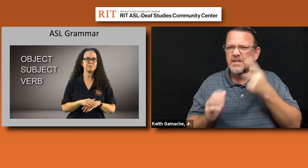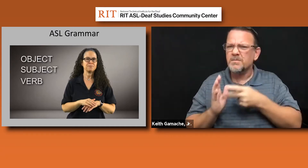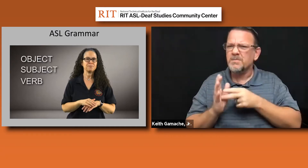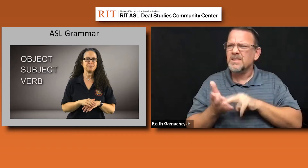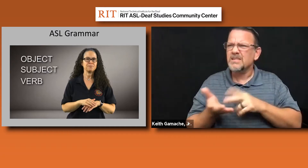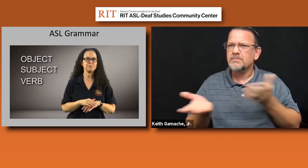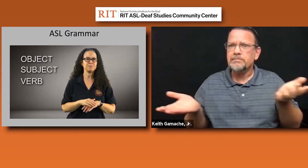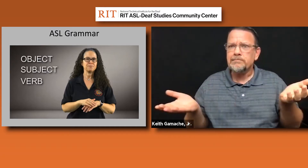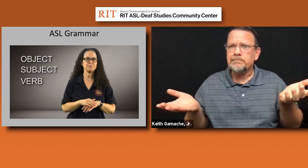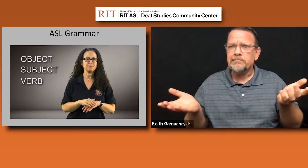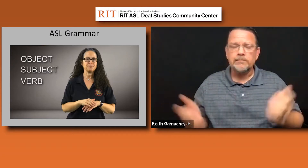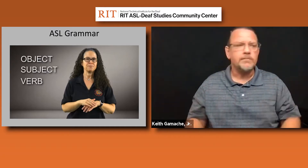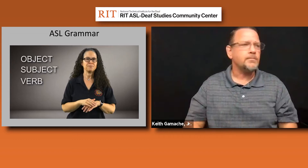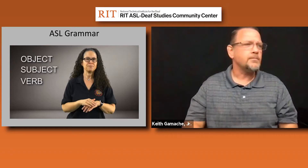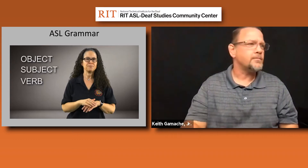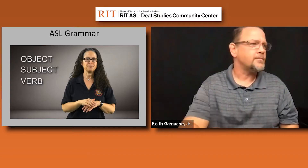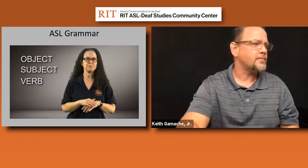What does that mean, exactly?